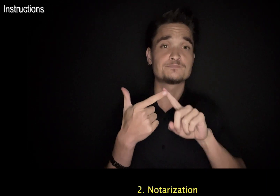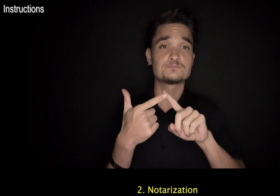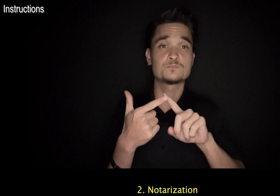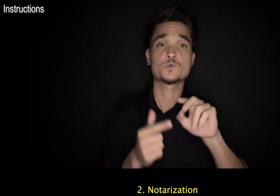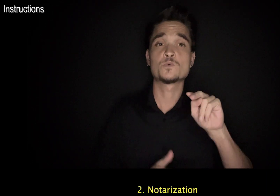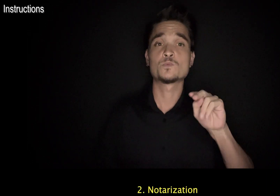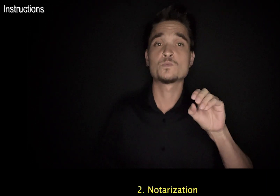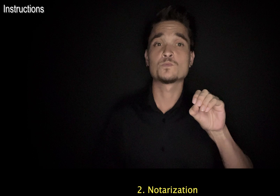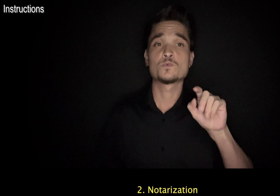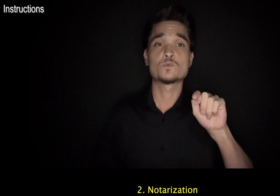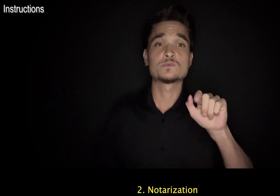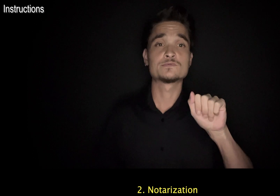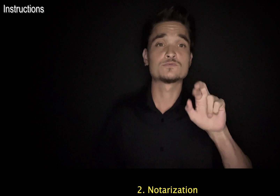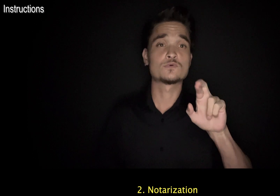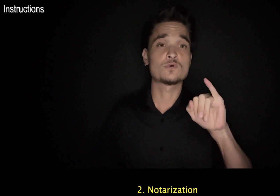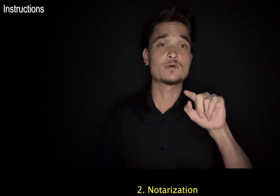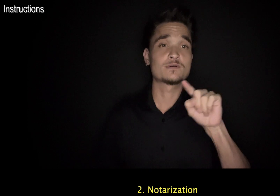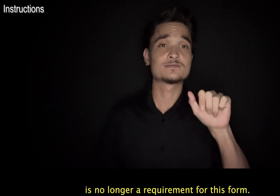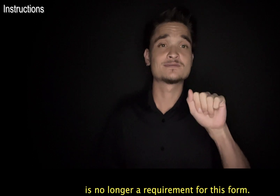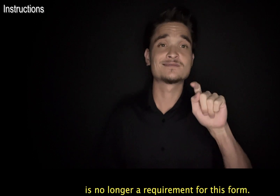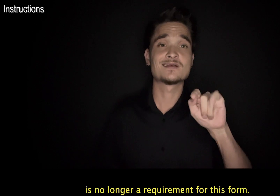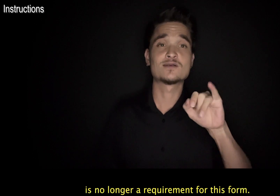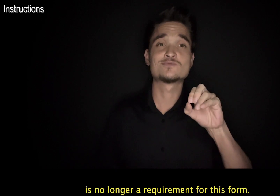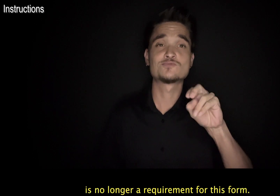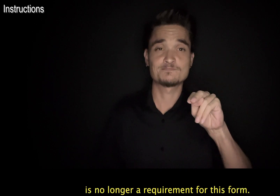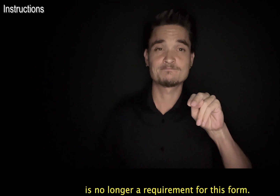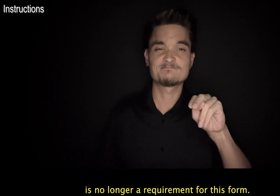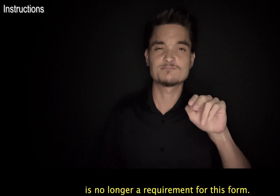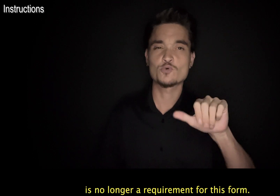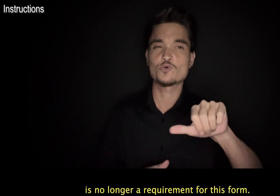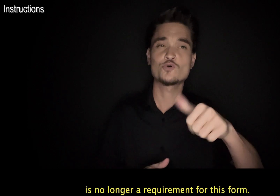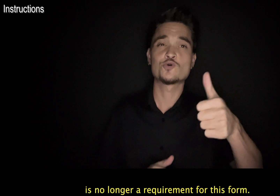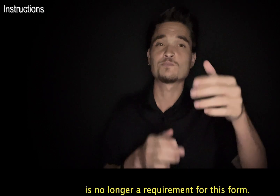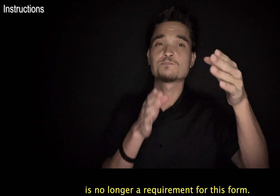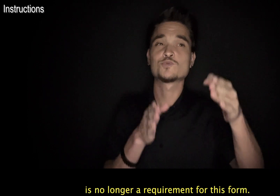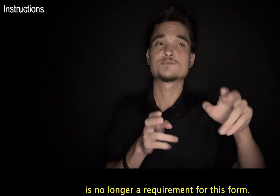2. Notarization is no longer a requirement for this form.